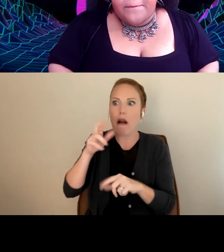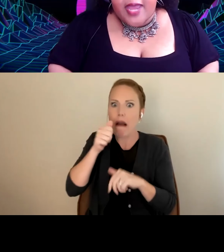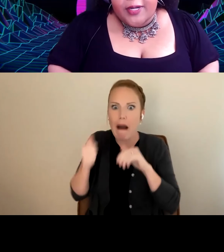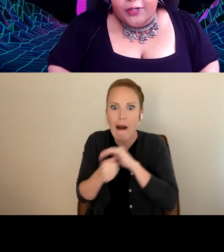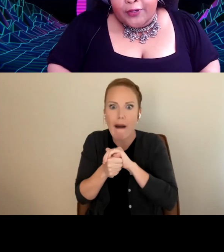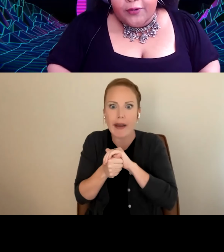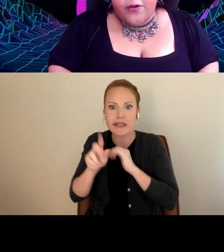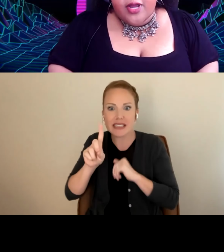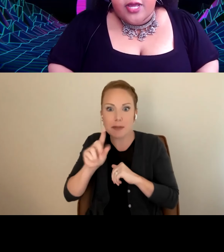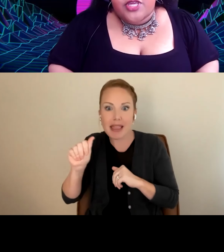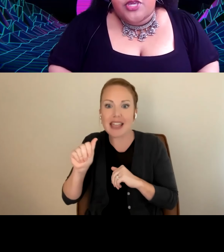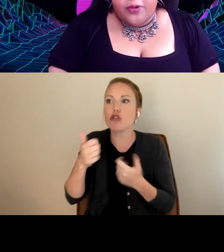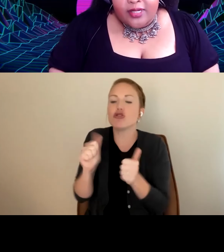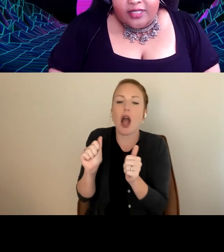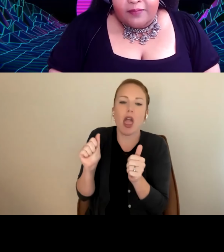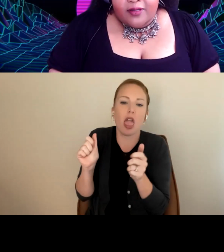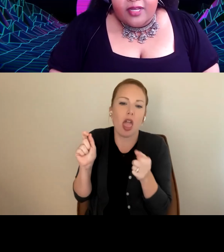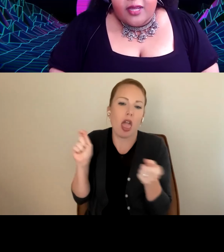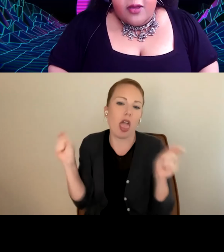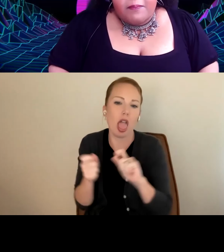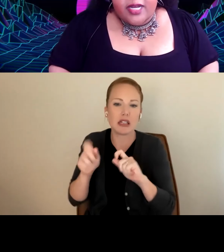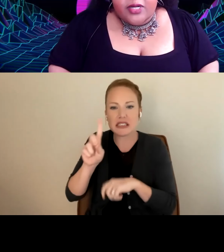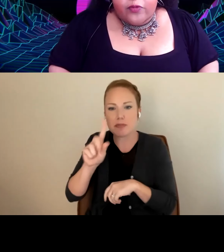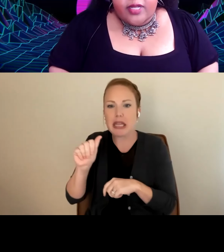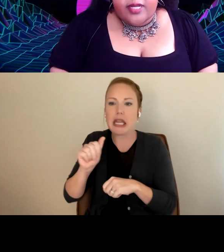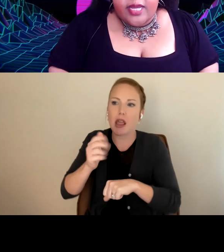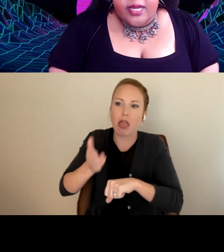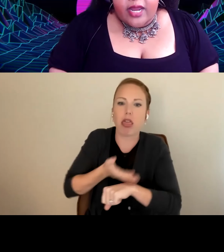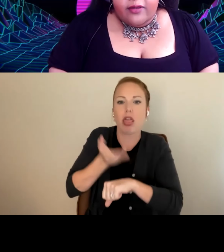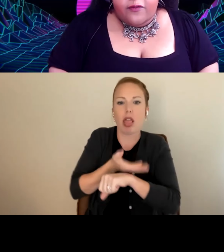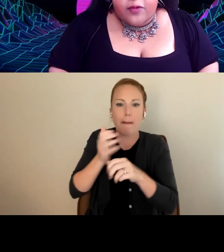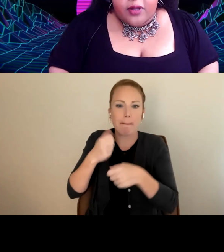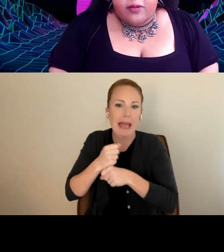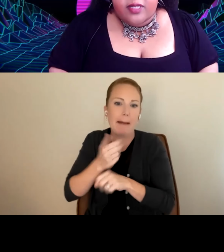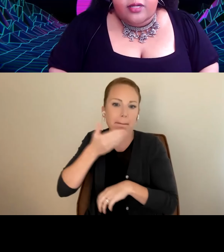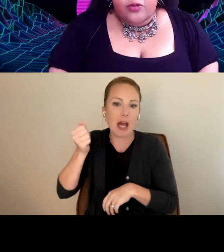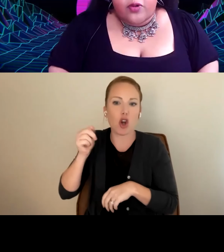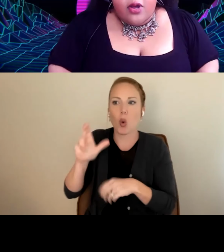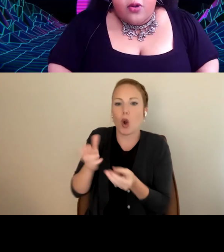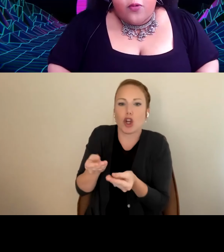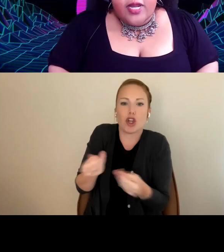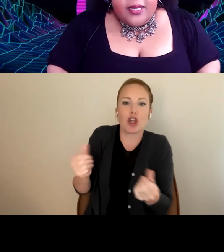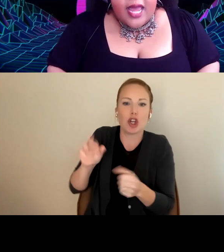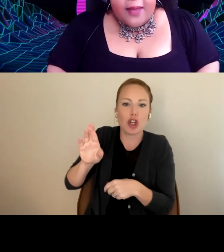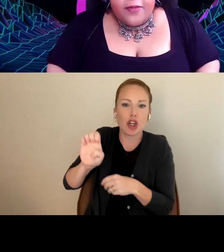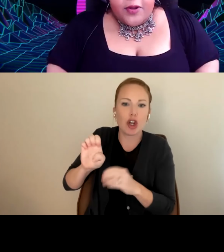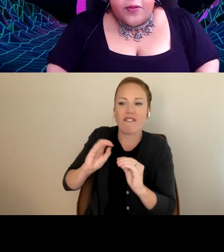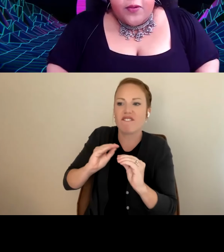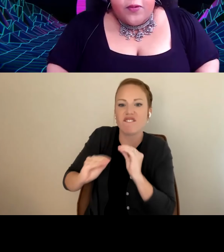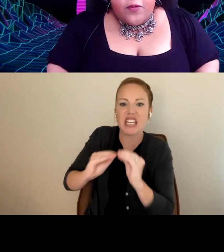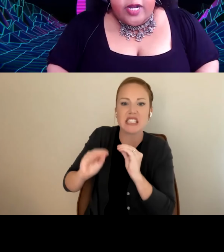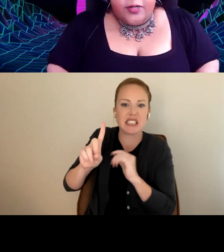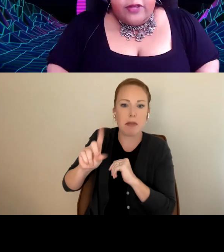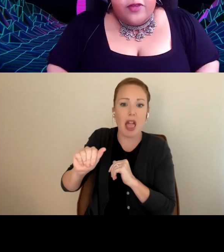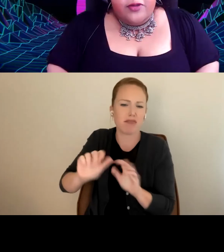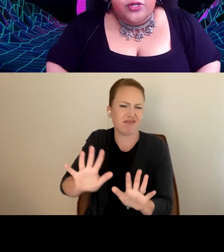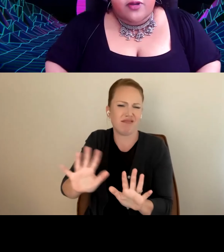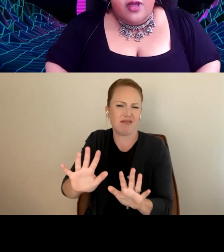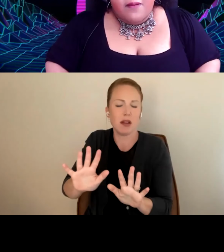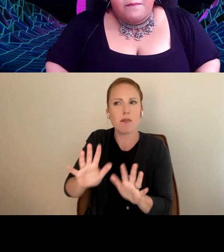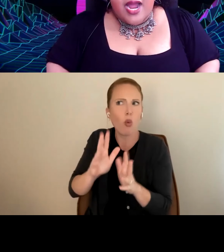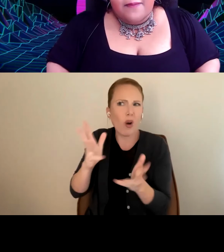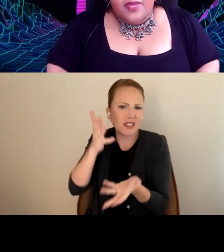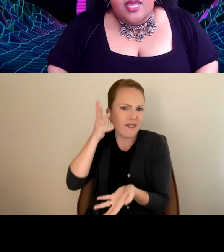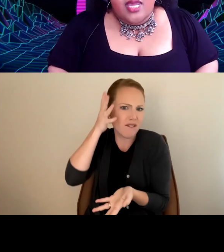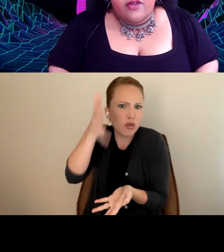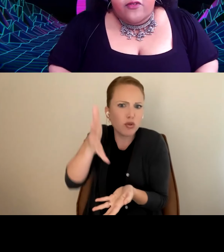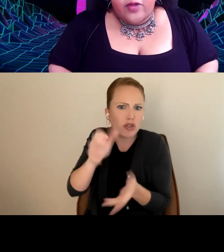better or cure disability. But really kind of goes into what that, what the future might be if we